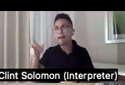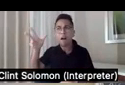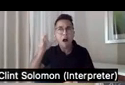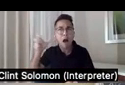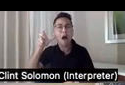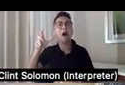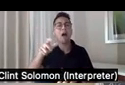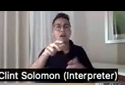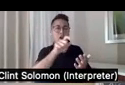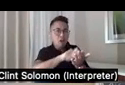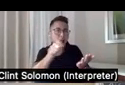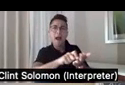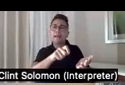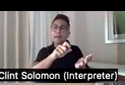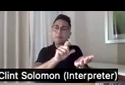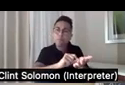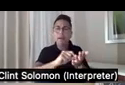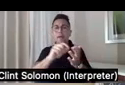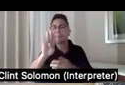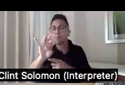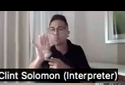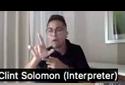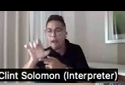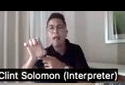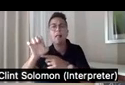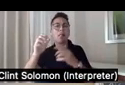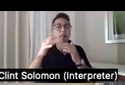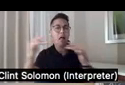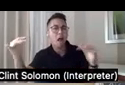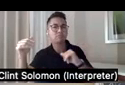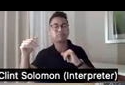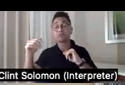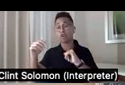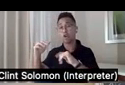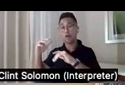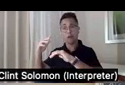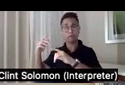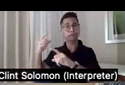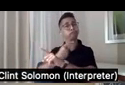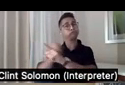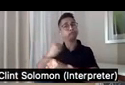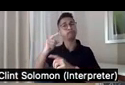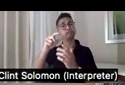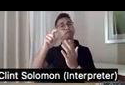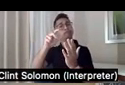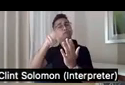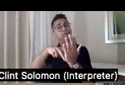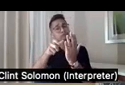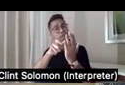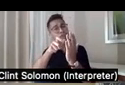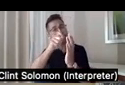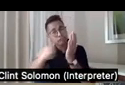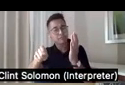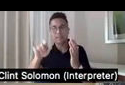braille and so on and we think of traditional literacy as being achieved after one is linguistic